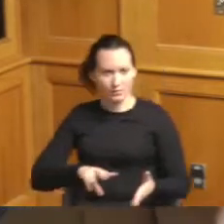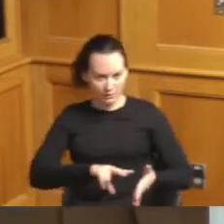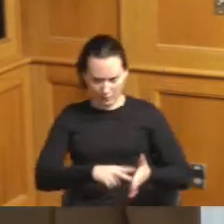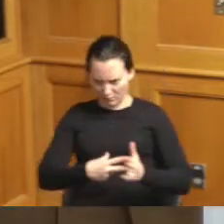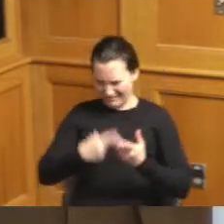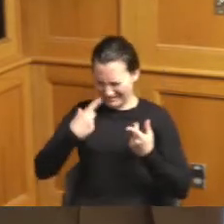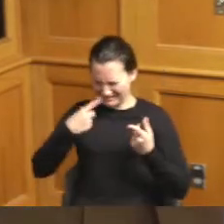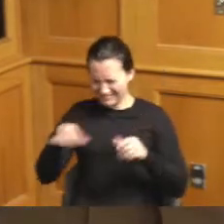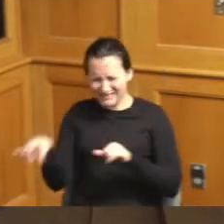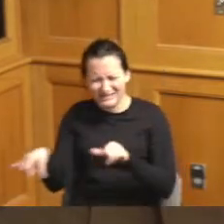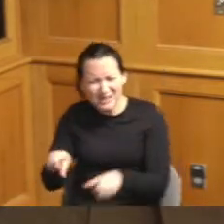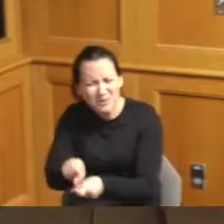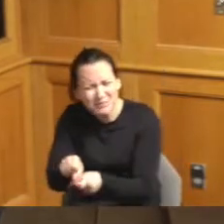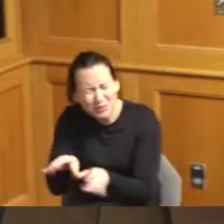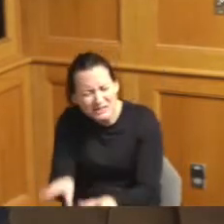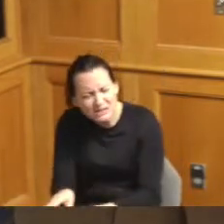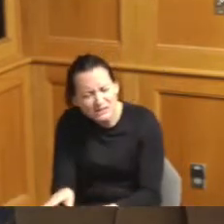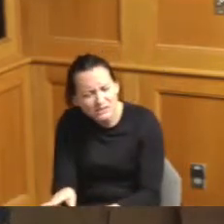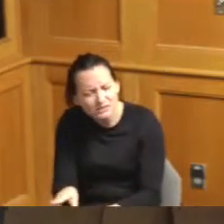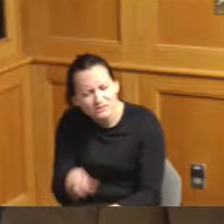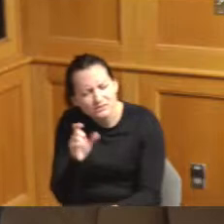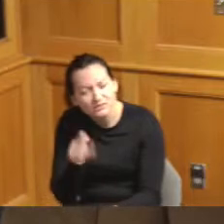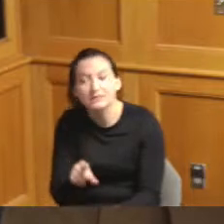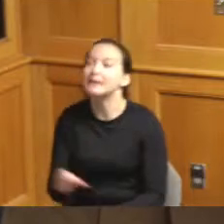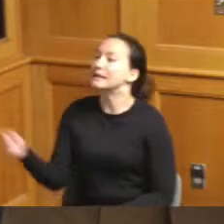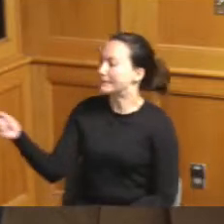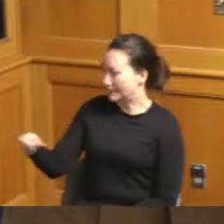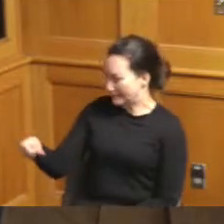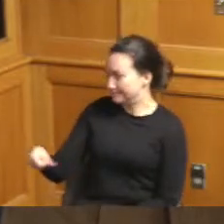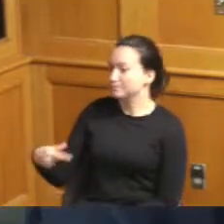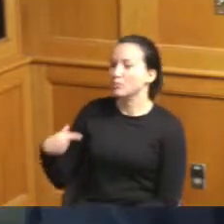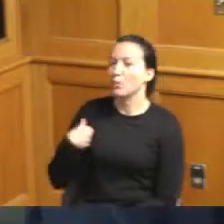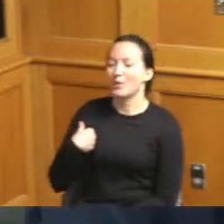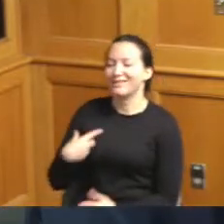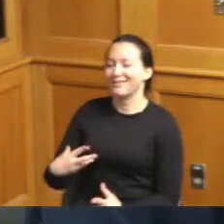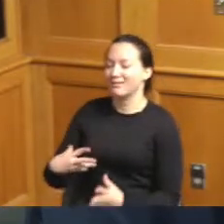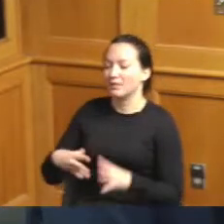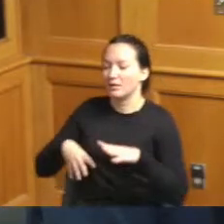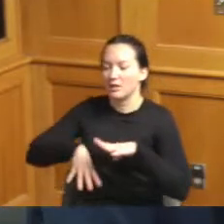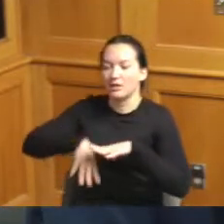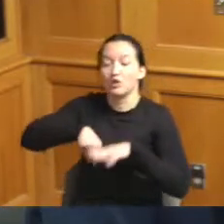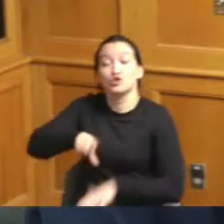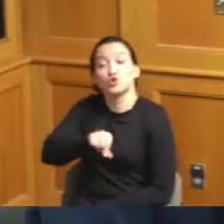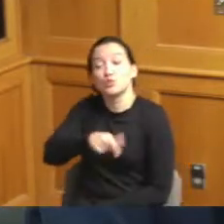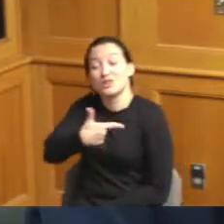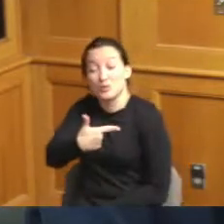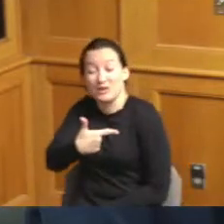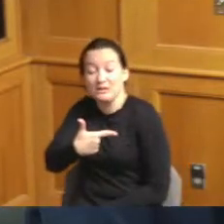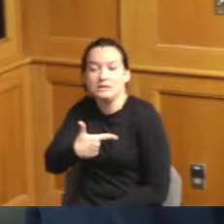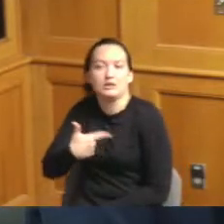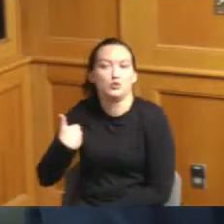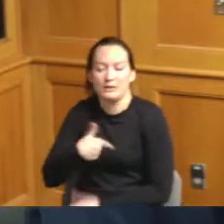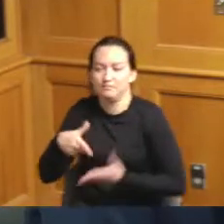same employees here so we are except that we were able to absorb that in 2021 so those pay changes